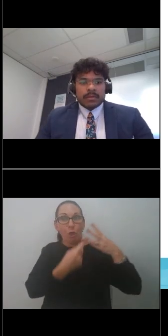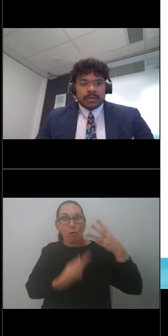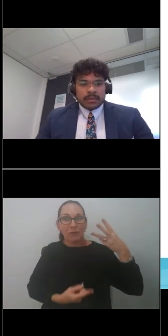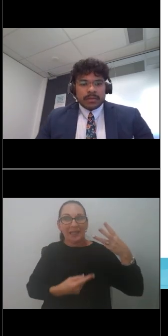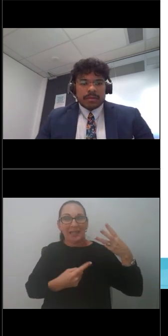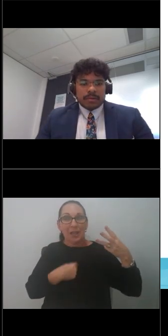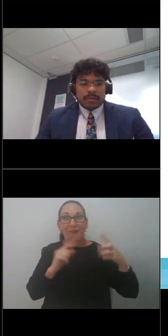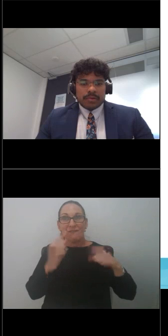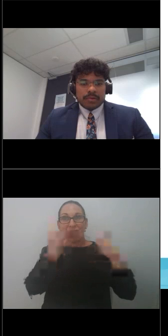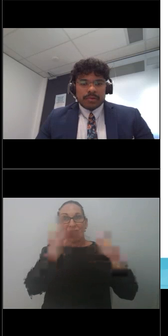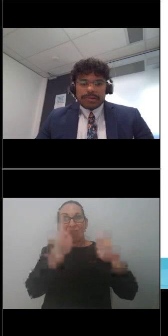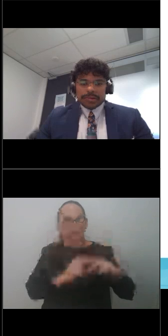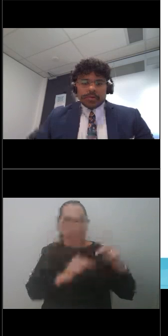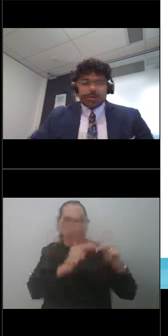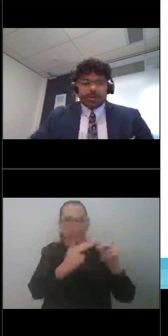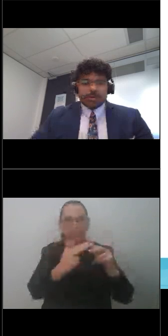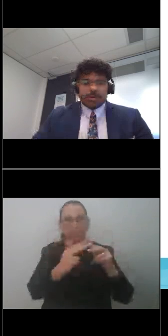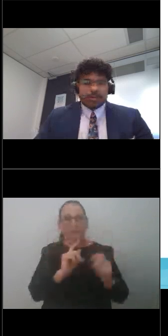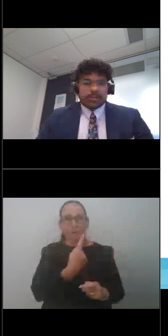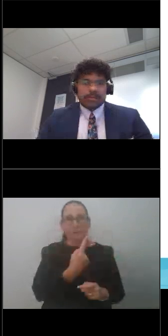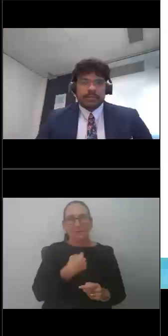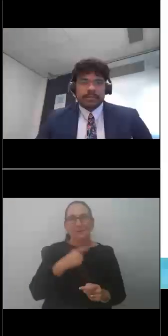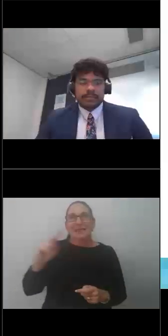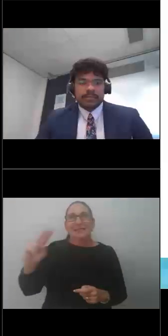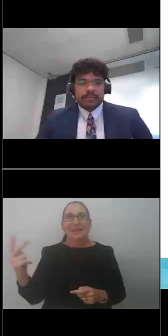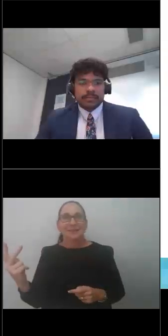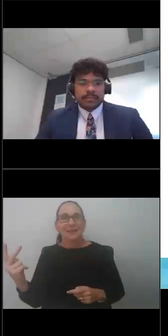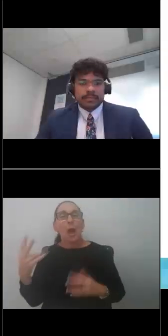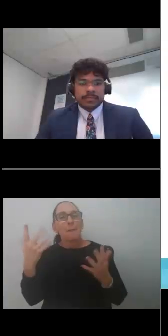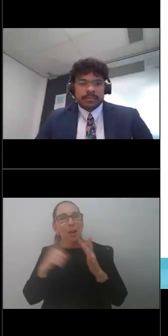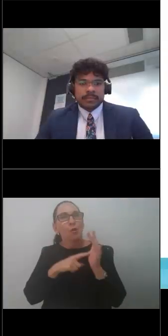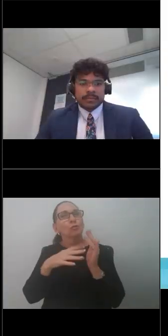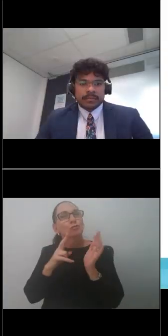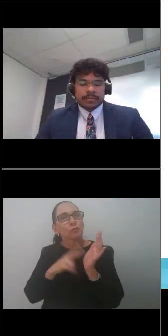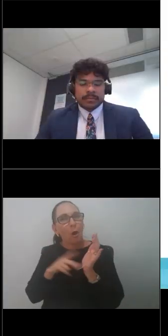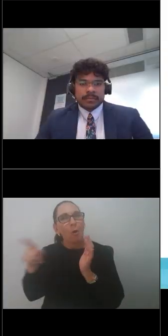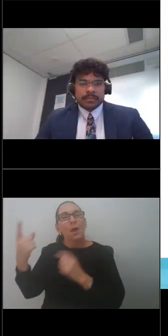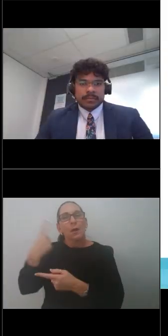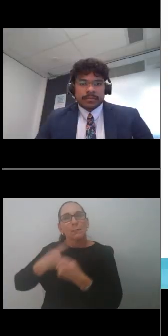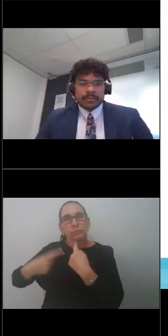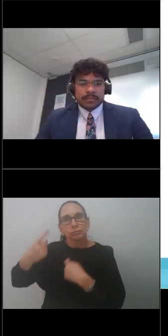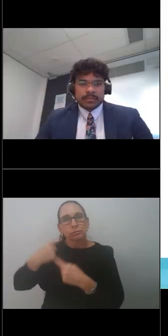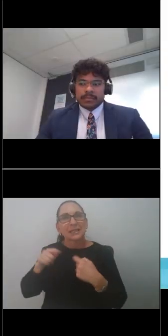also because we had John in the room expressing how he's been trying to um go out and when he